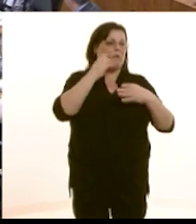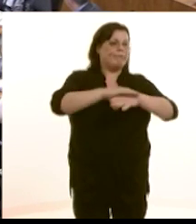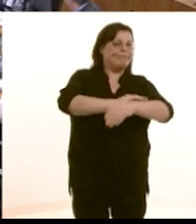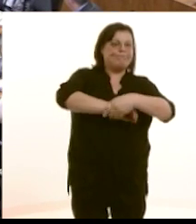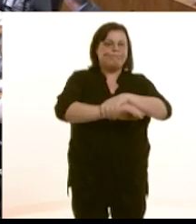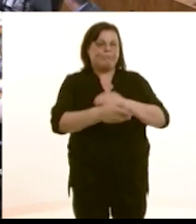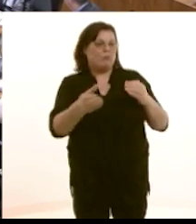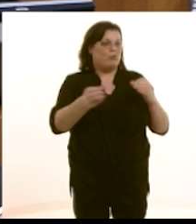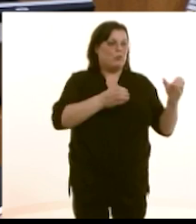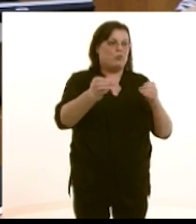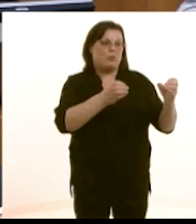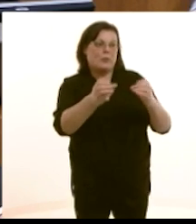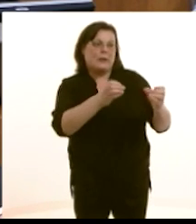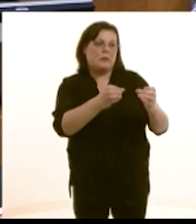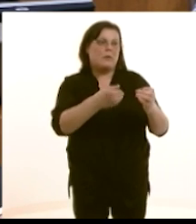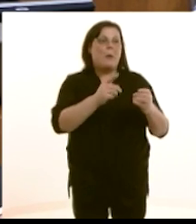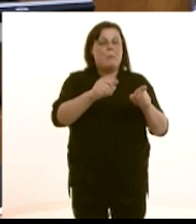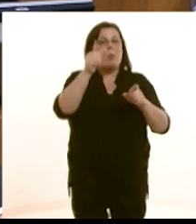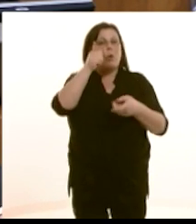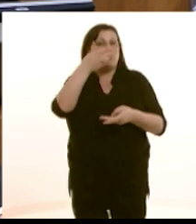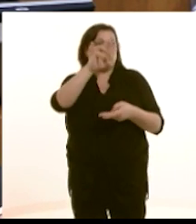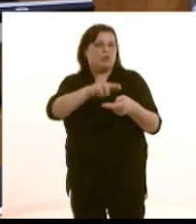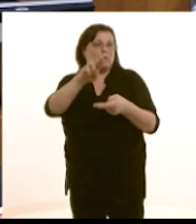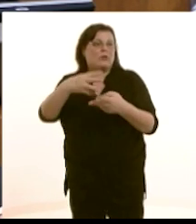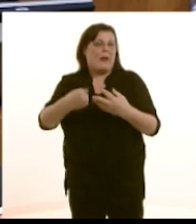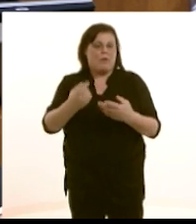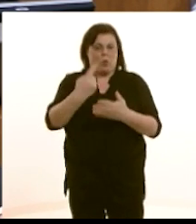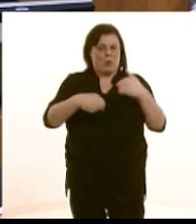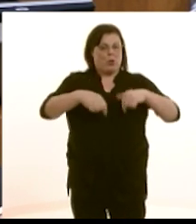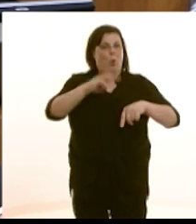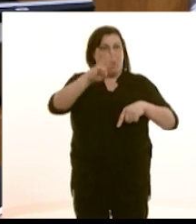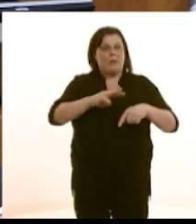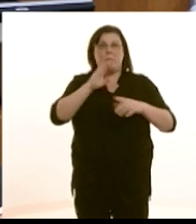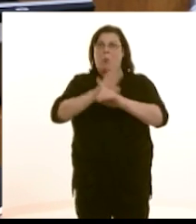to current vacancies, but there are shortages, not just in Wales but across the UK, in terms